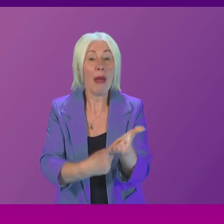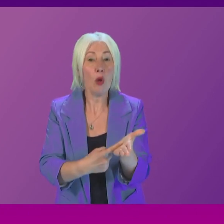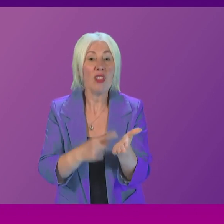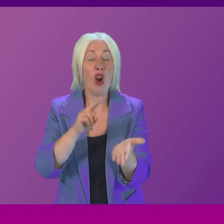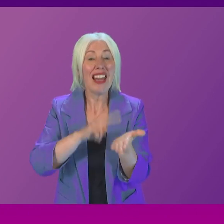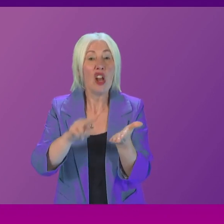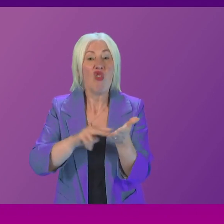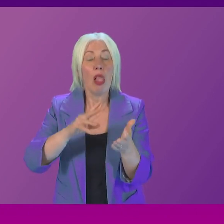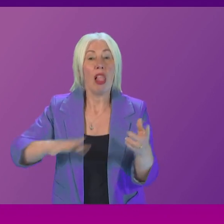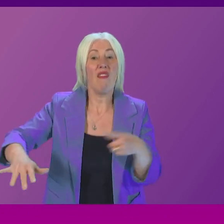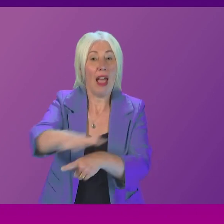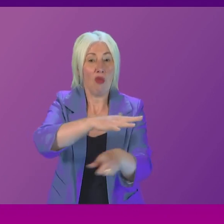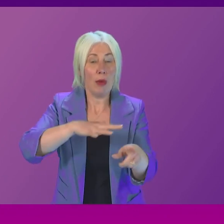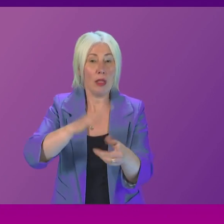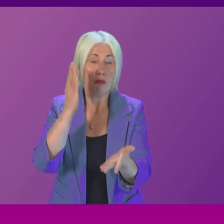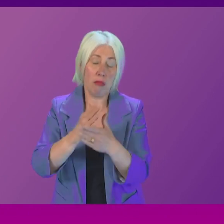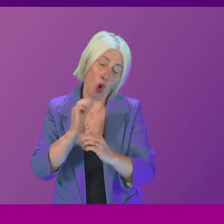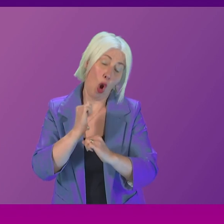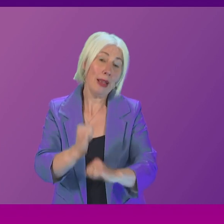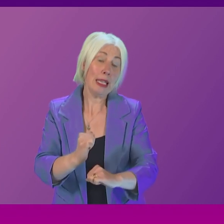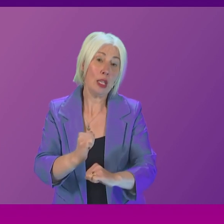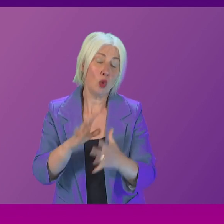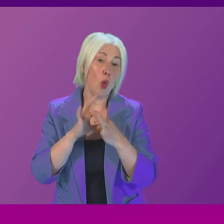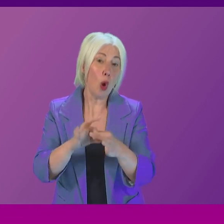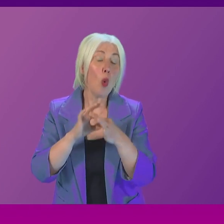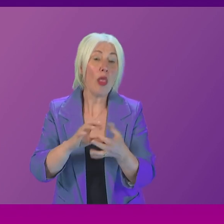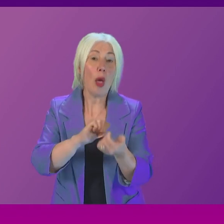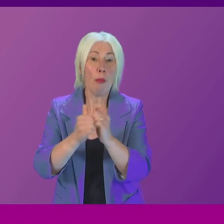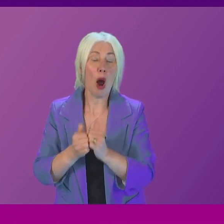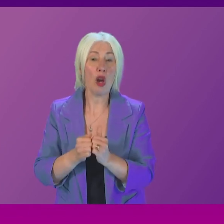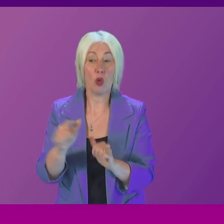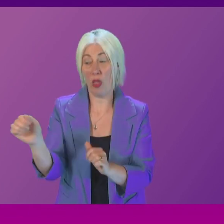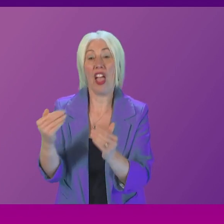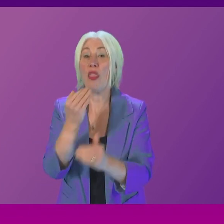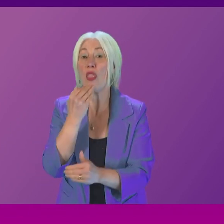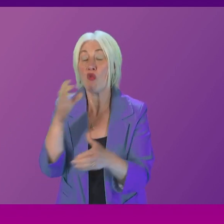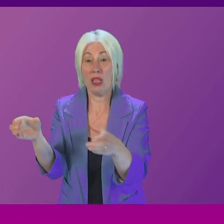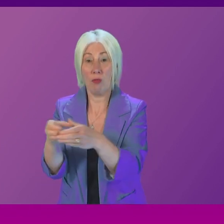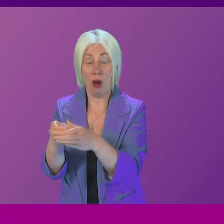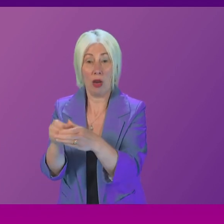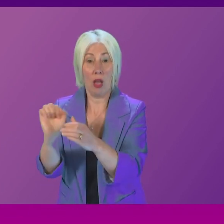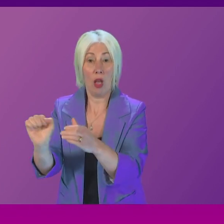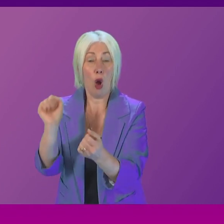We remain committed to working with our partners in the Green group on the priorities for net